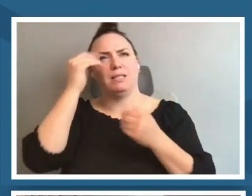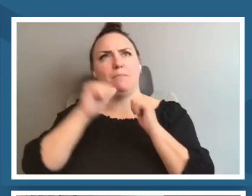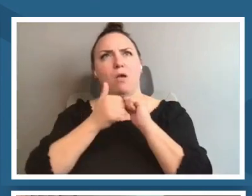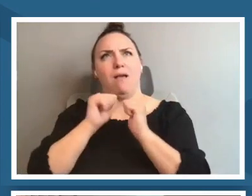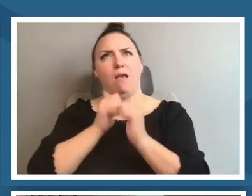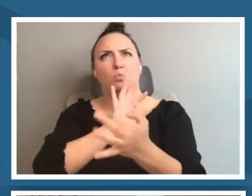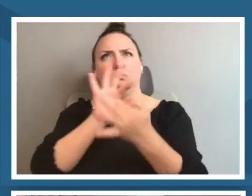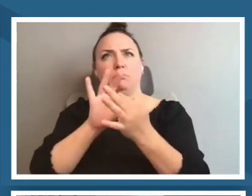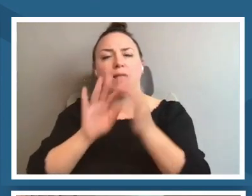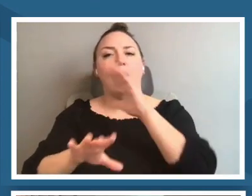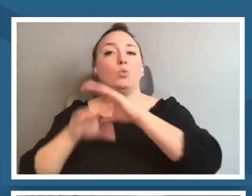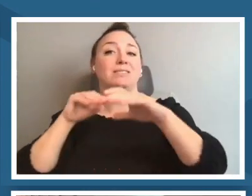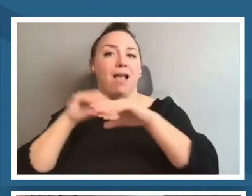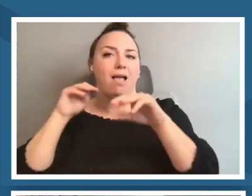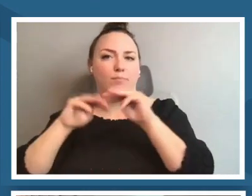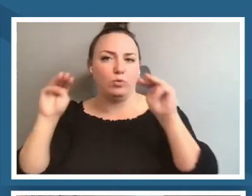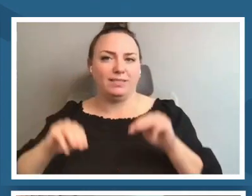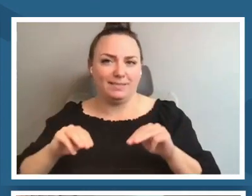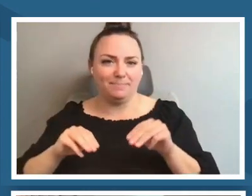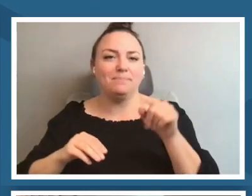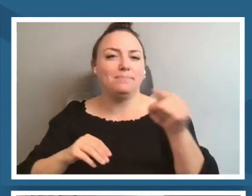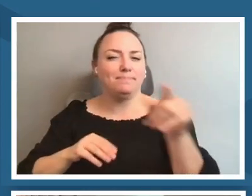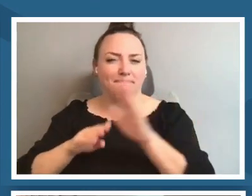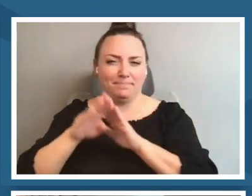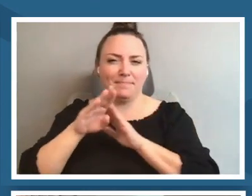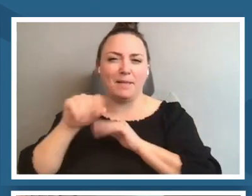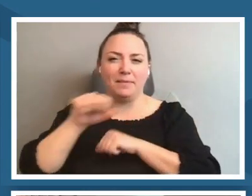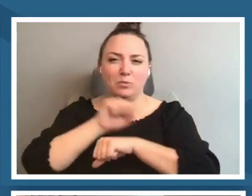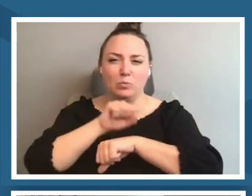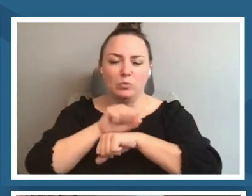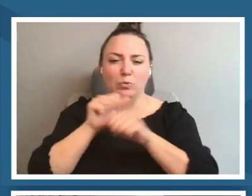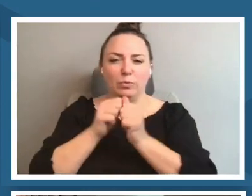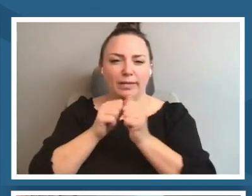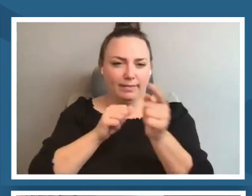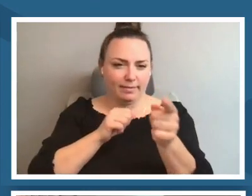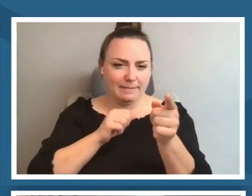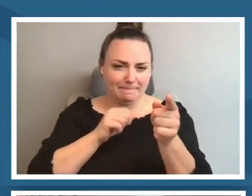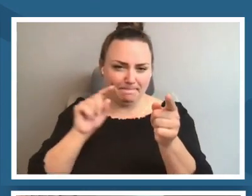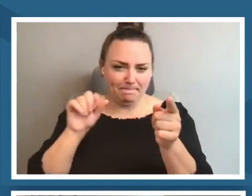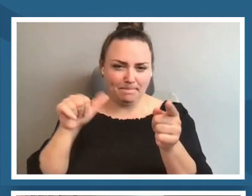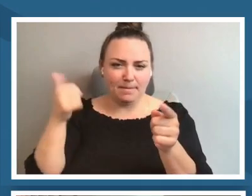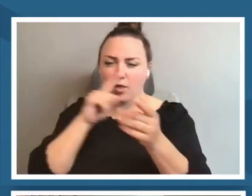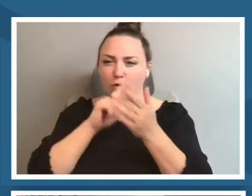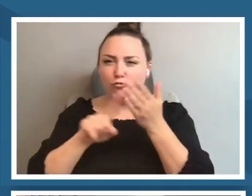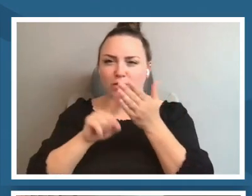i developed this um work with